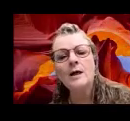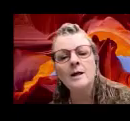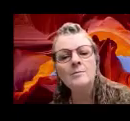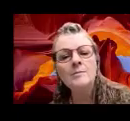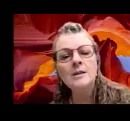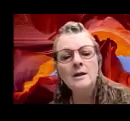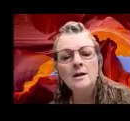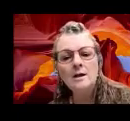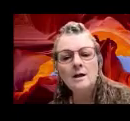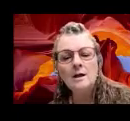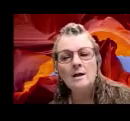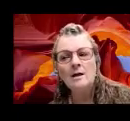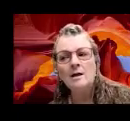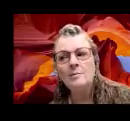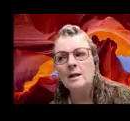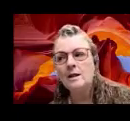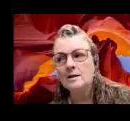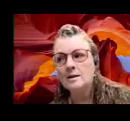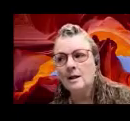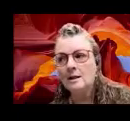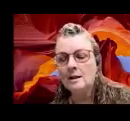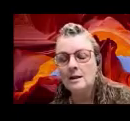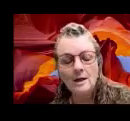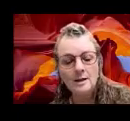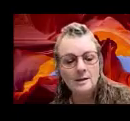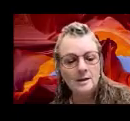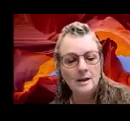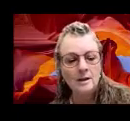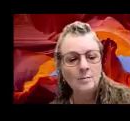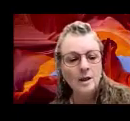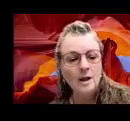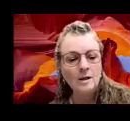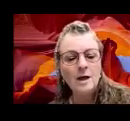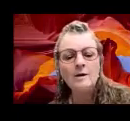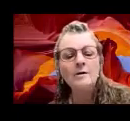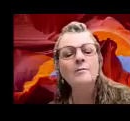times because they did not consent, but got tired of